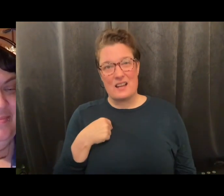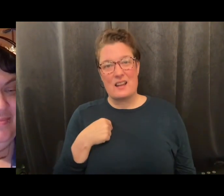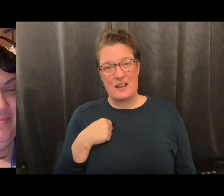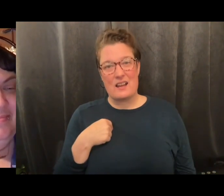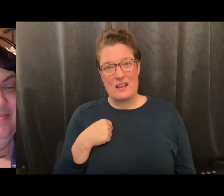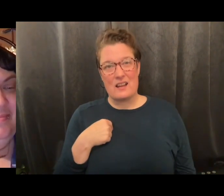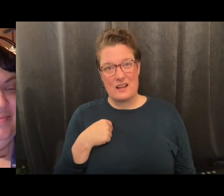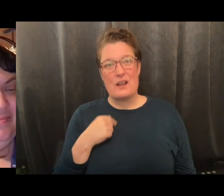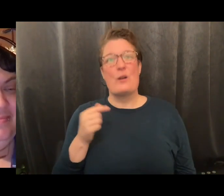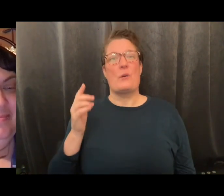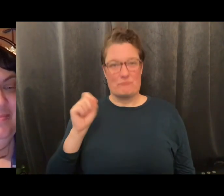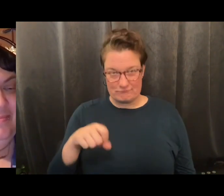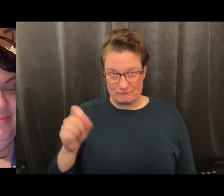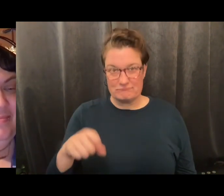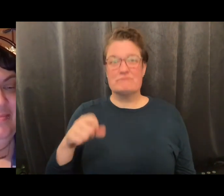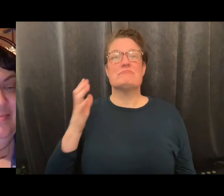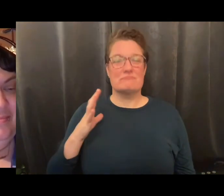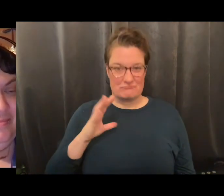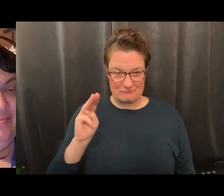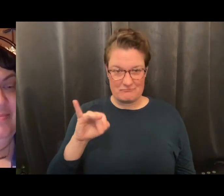Um, I'm still a midwife, but I don't practice.